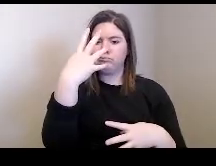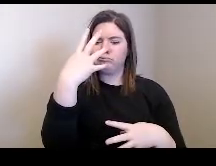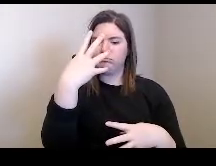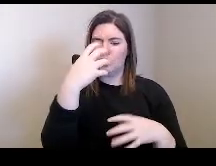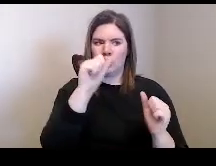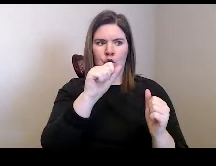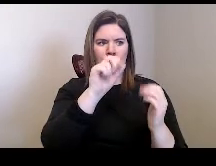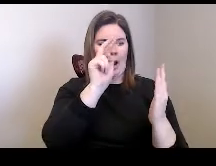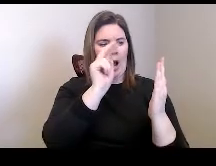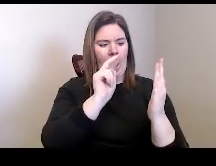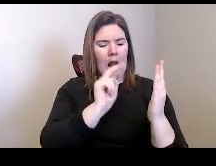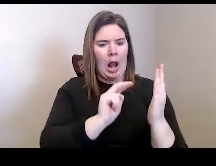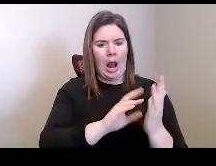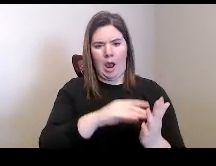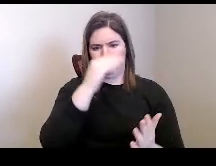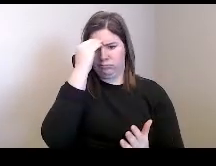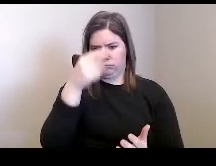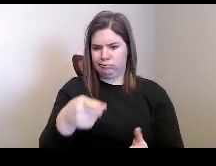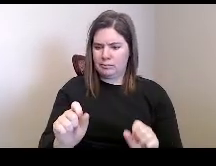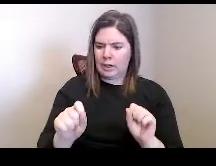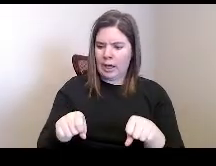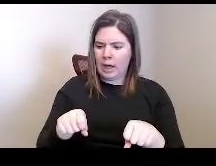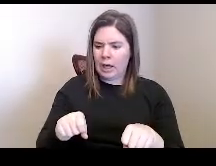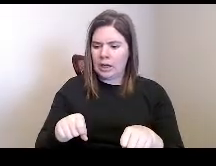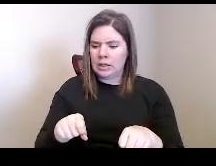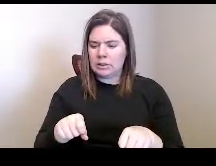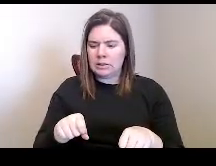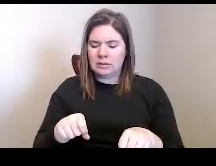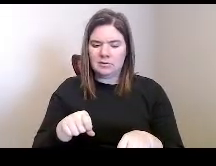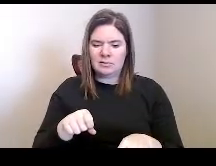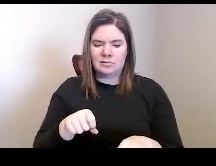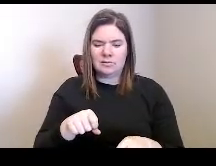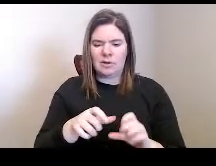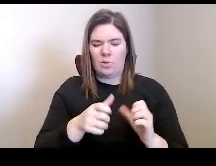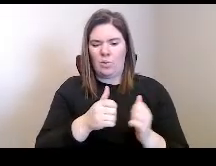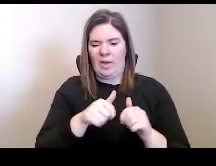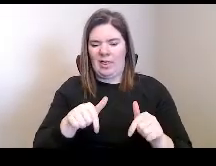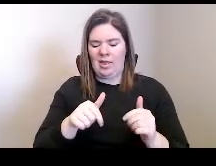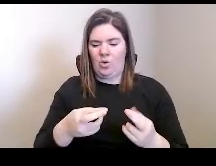the resources for this training, which we'll put a link to-- there is a link in the chat and I will